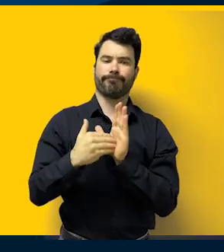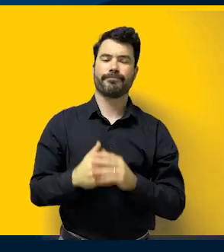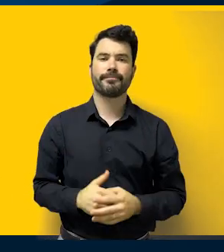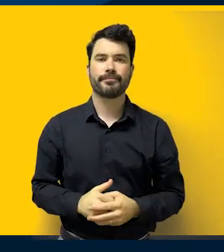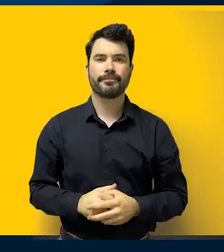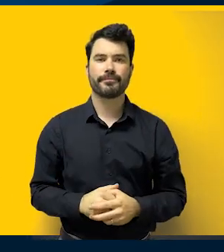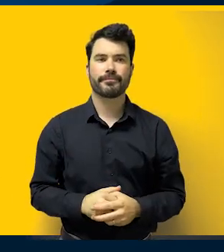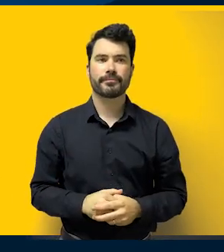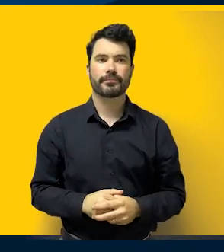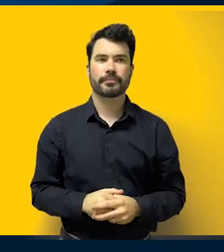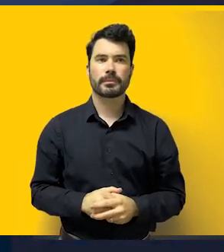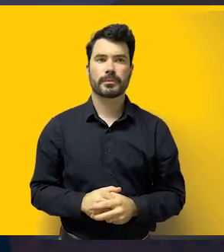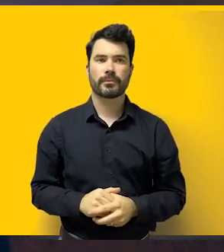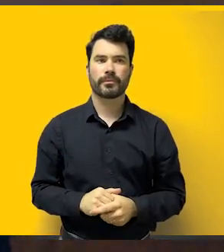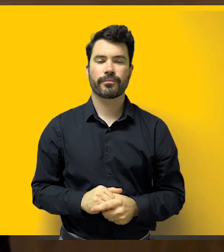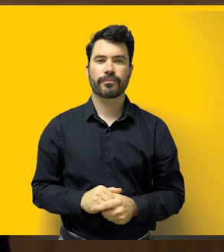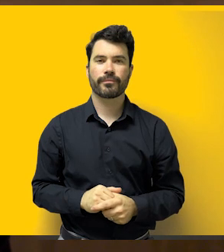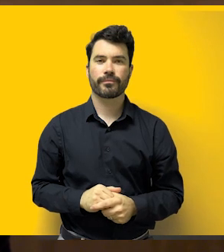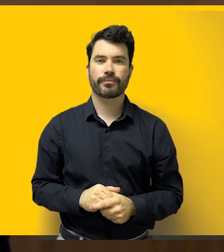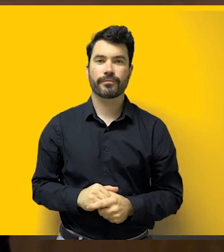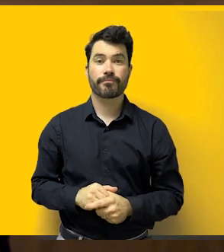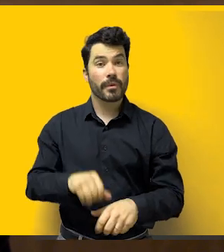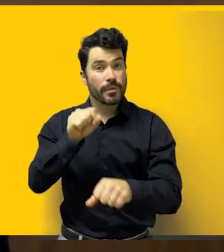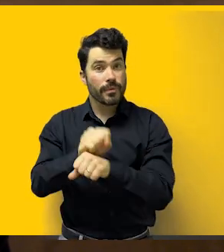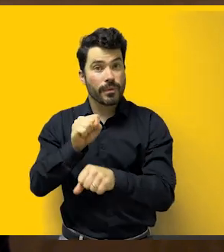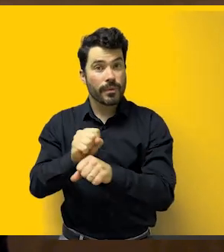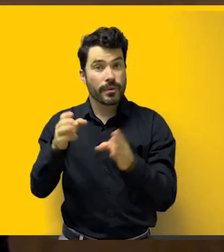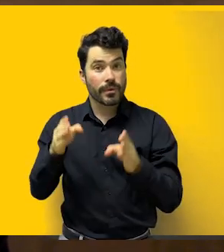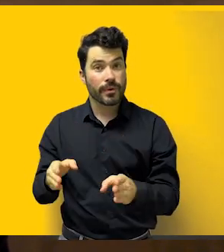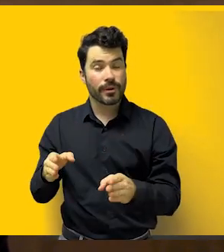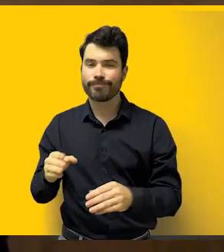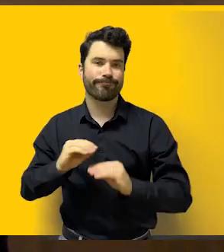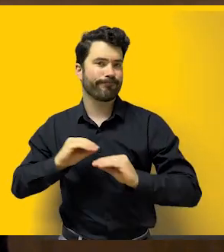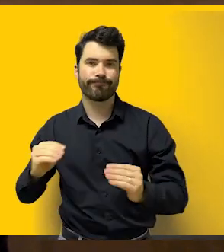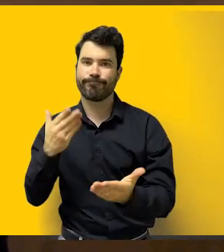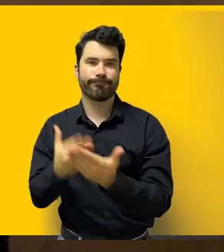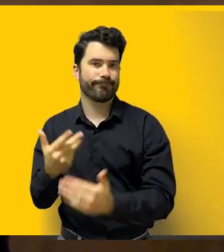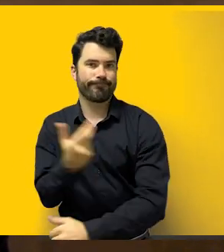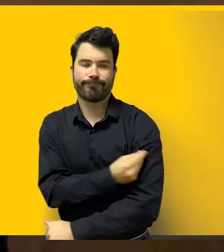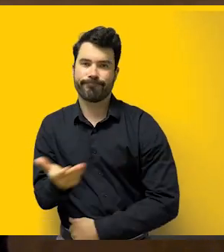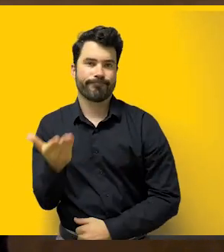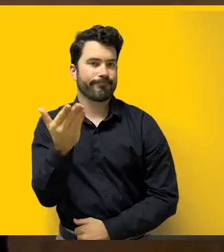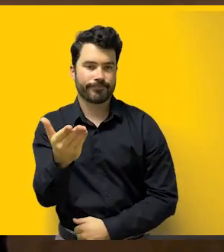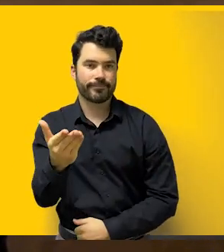On the other hand, we do know that the vaccine is very protective. Studies have shown that vaccination provide a strong boost